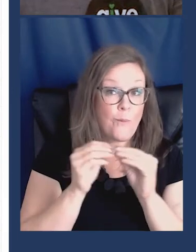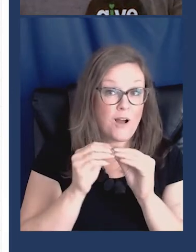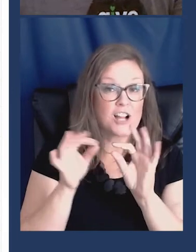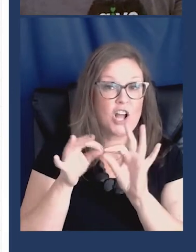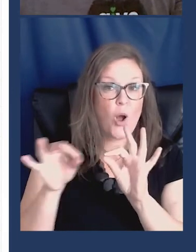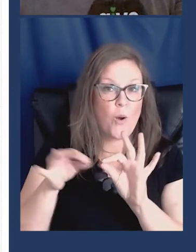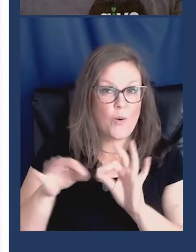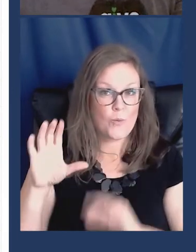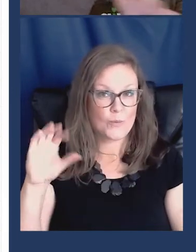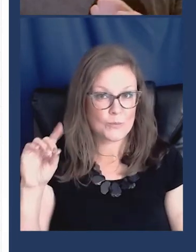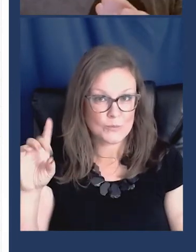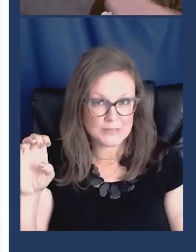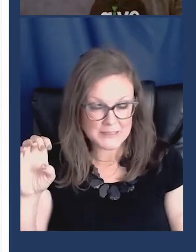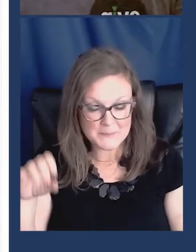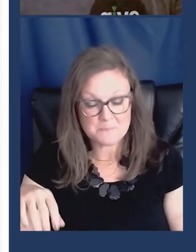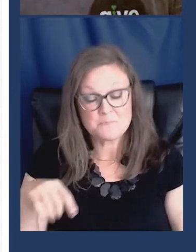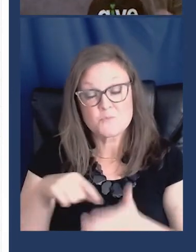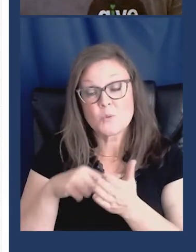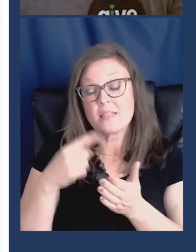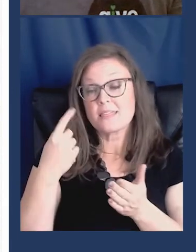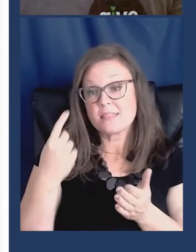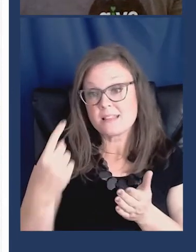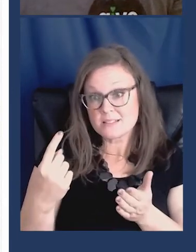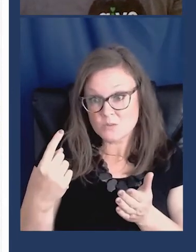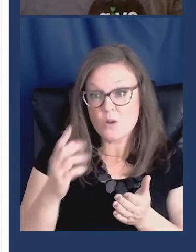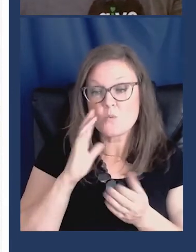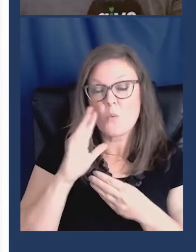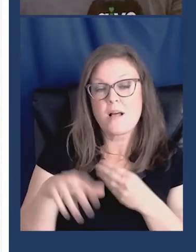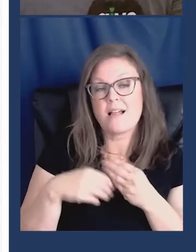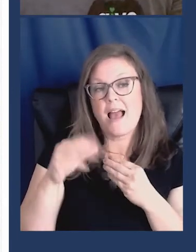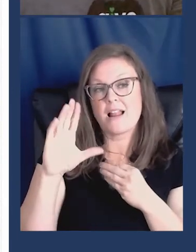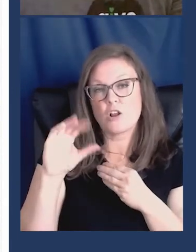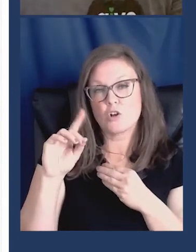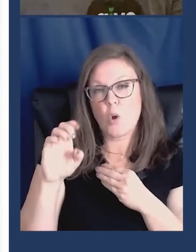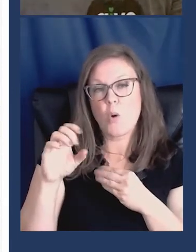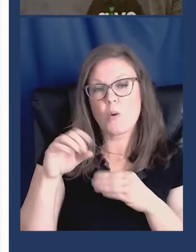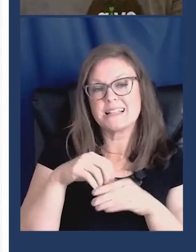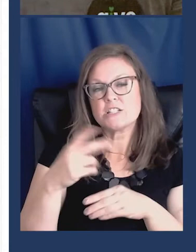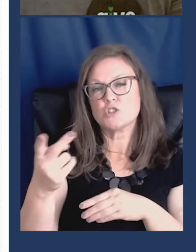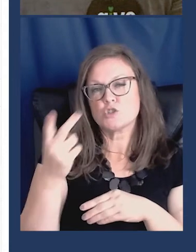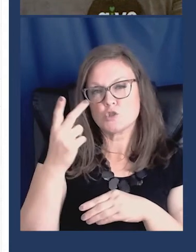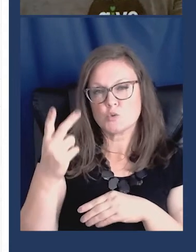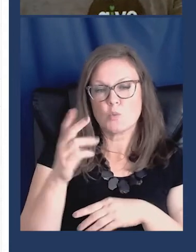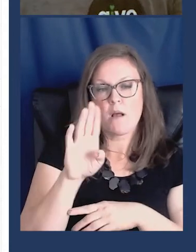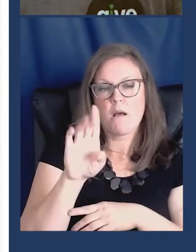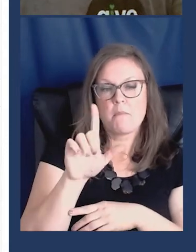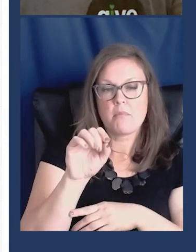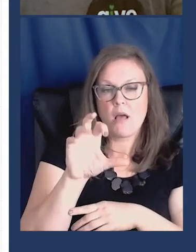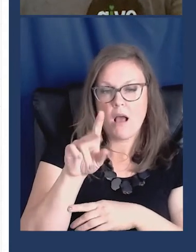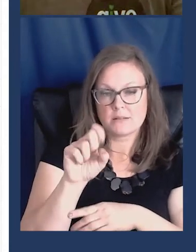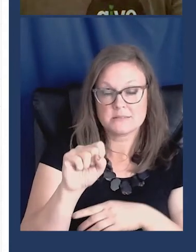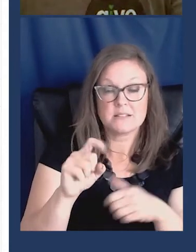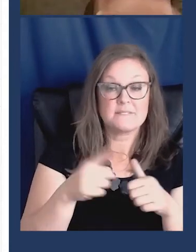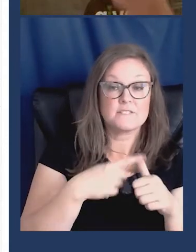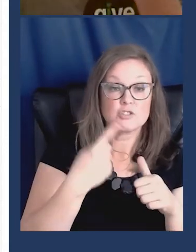This one... so you can add code kind of into blocks. First of all, we're going to go into the class game over state.